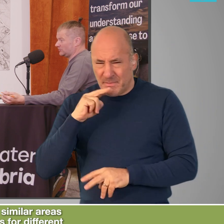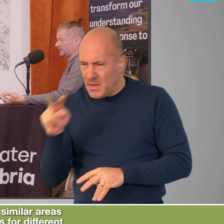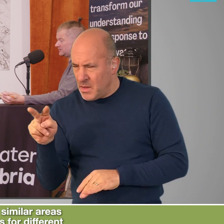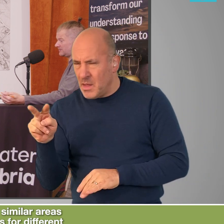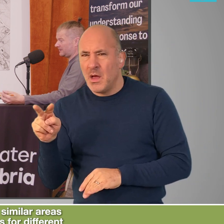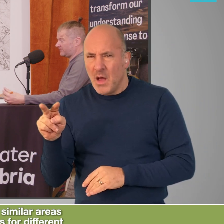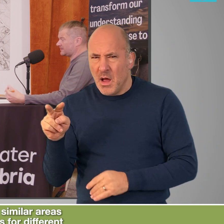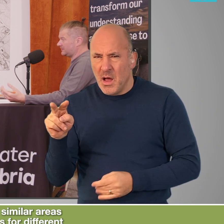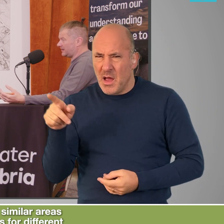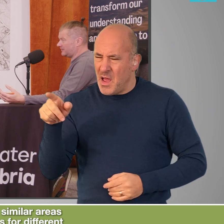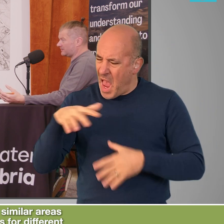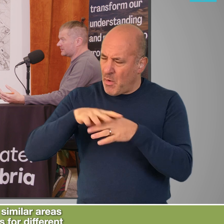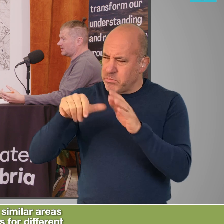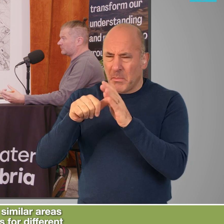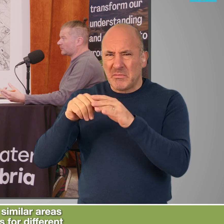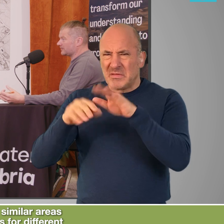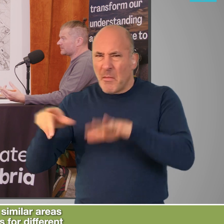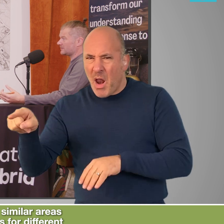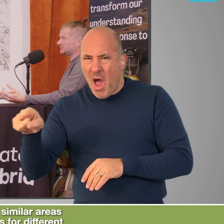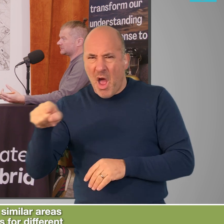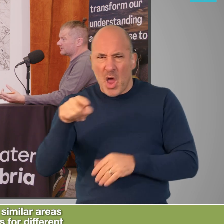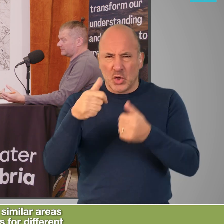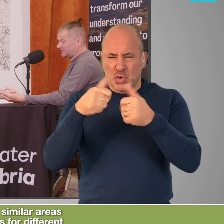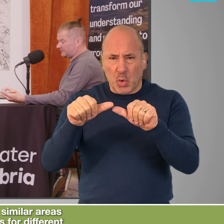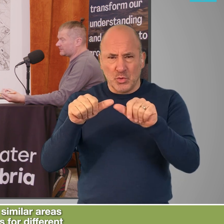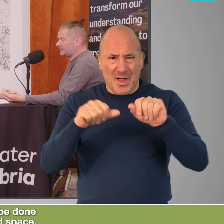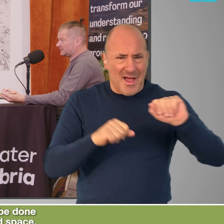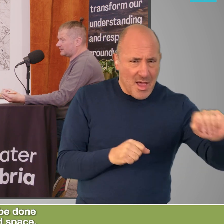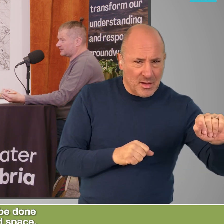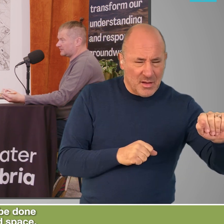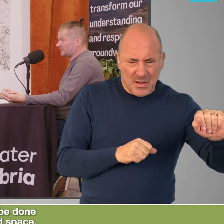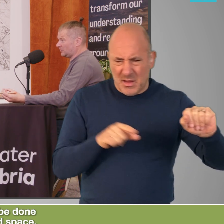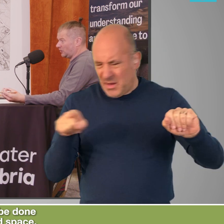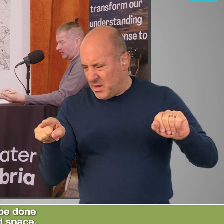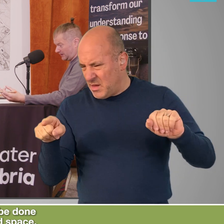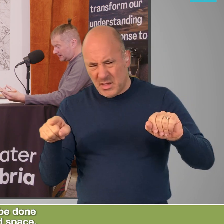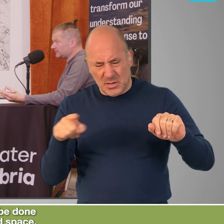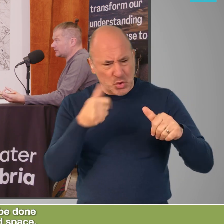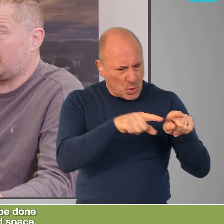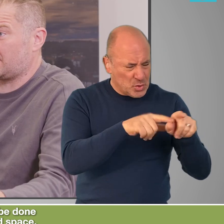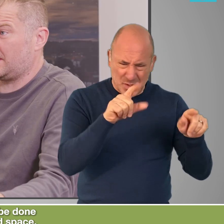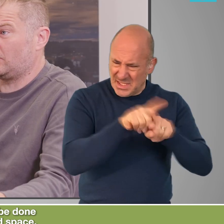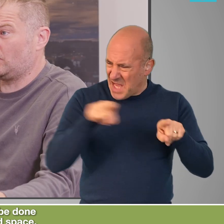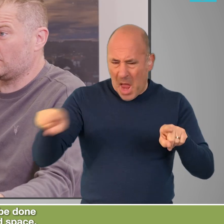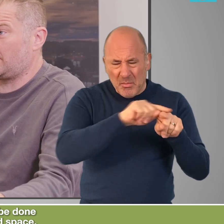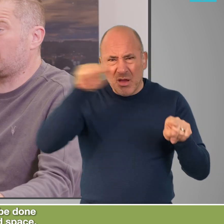And you just think the similar areas problems and solutions for different sectors need to be done in that same road space.